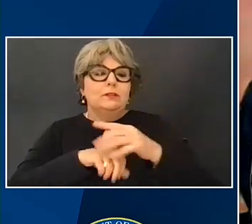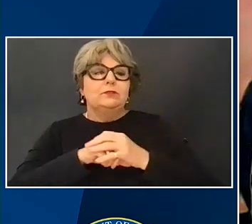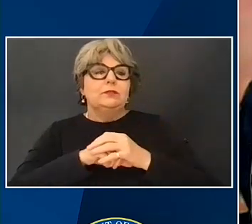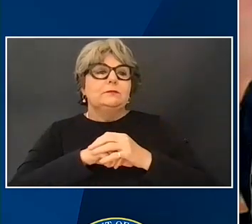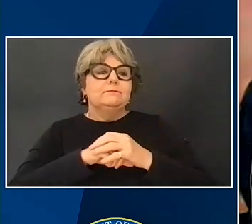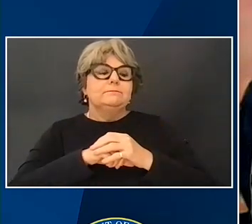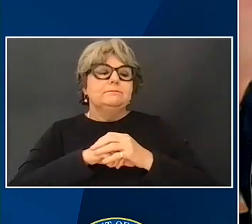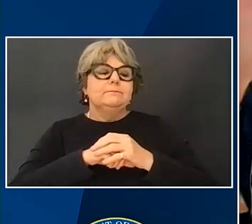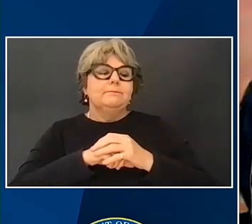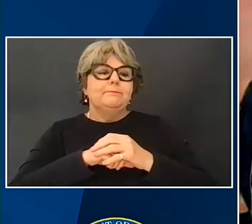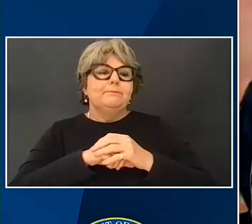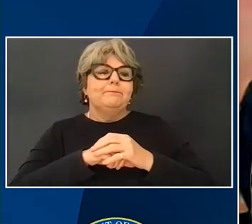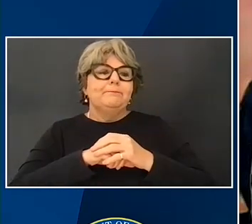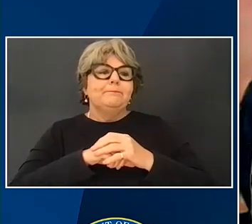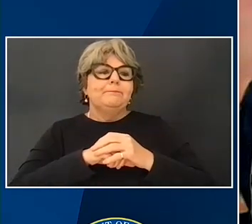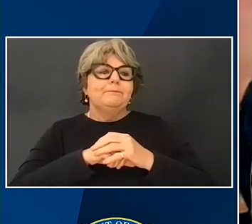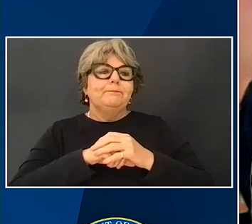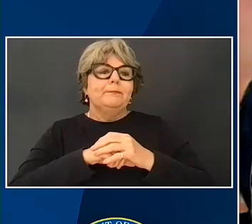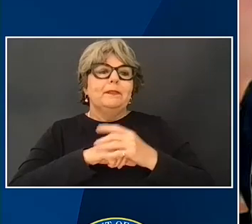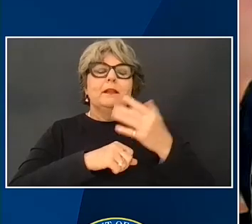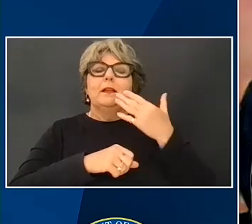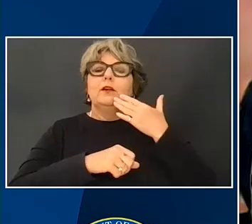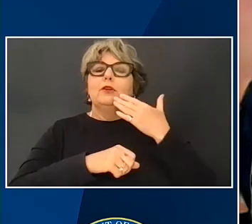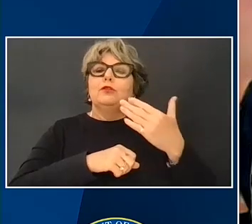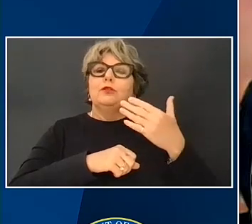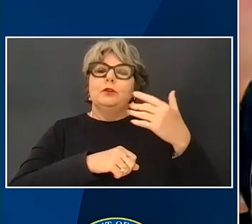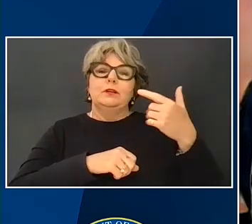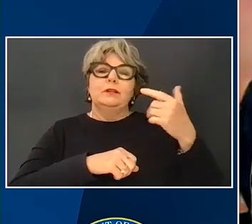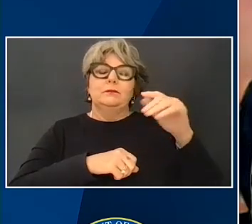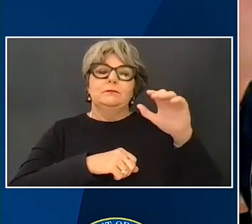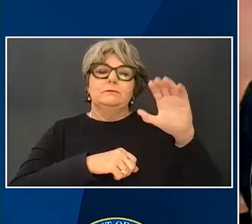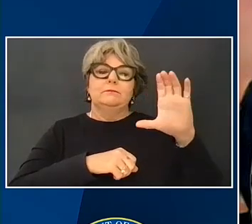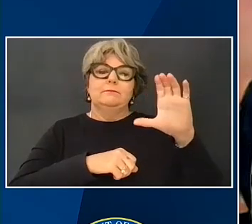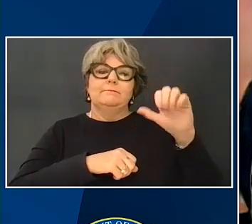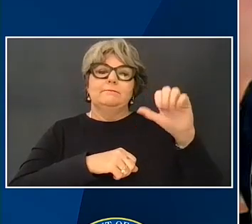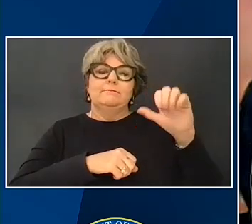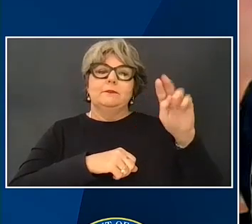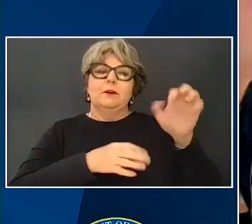to come back to good cause extensions, which are not granted easily.